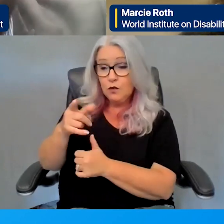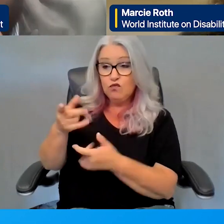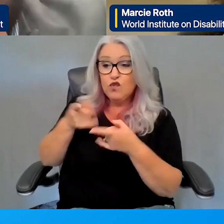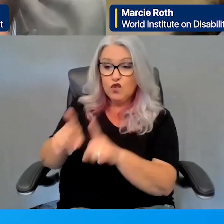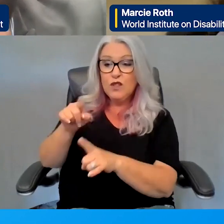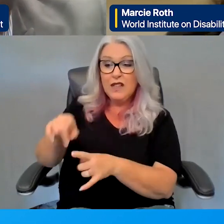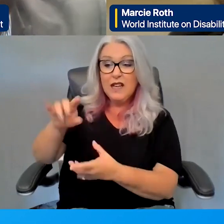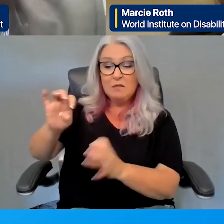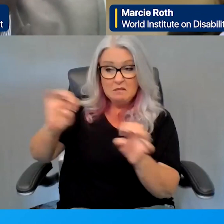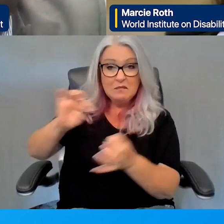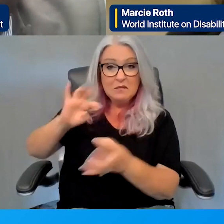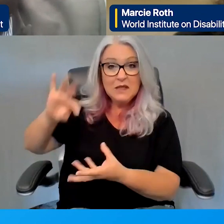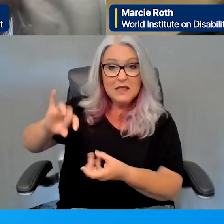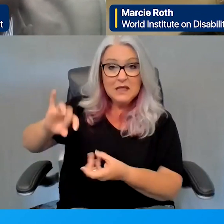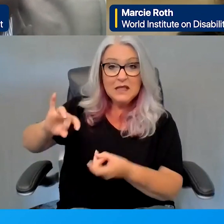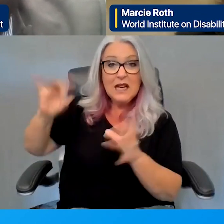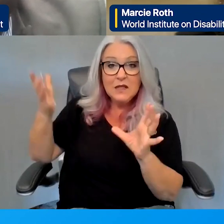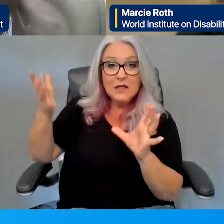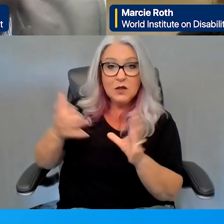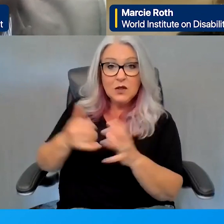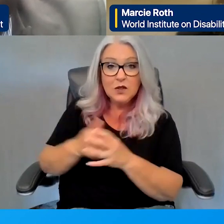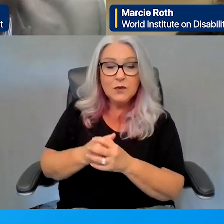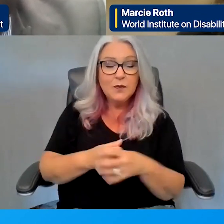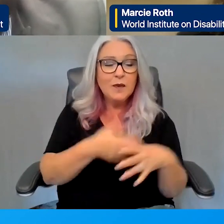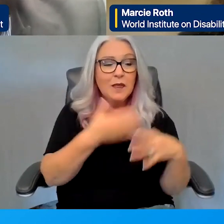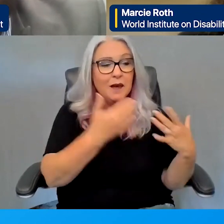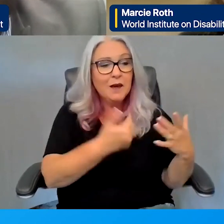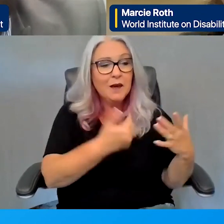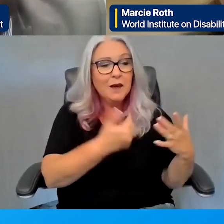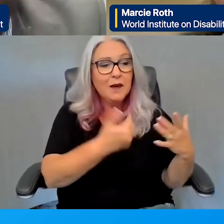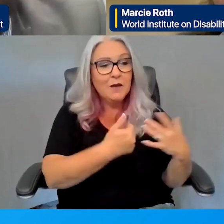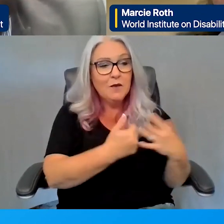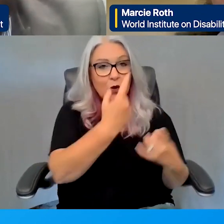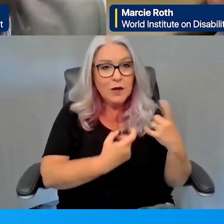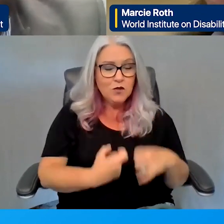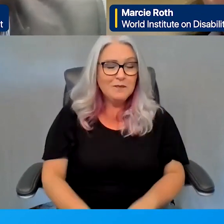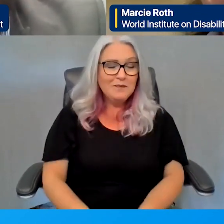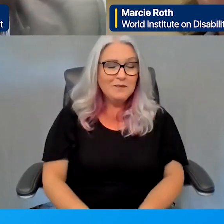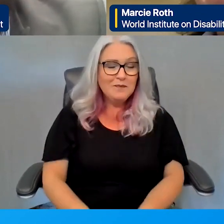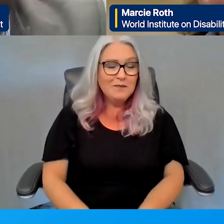for that question. And, yes, you and I have been witnesses